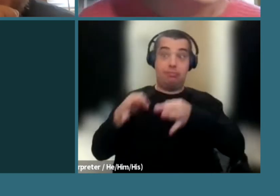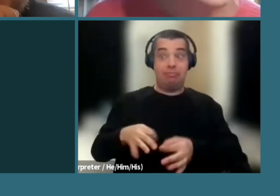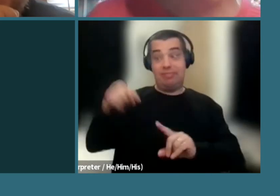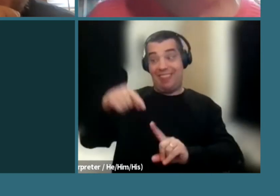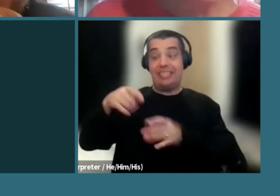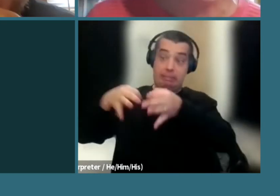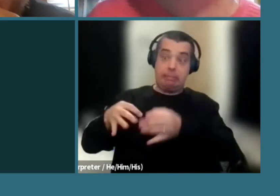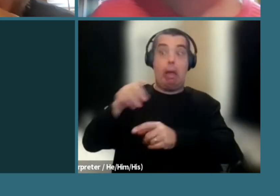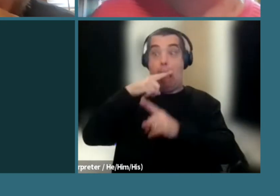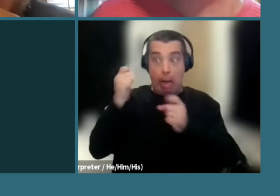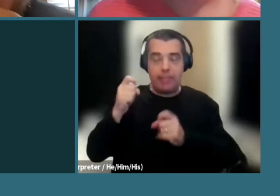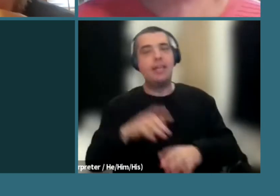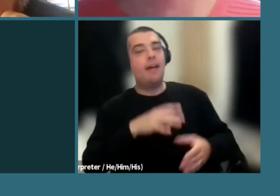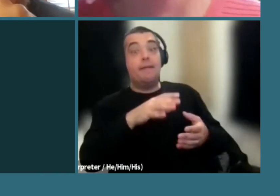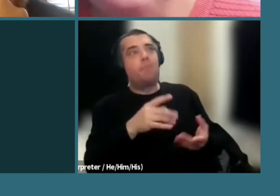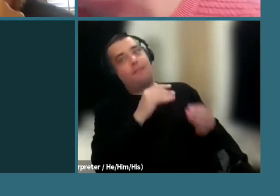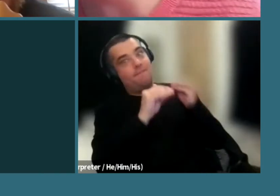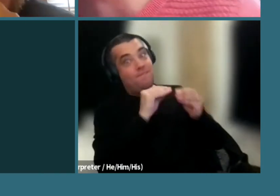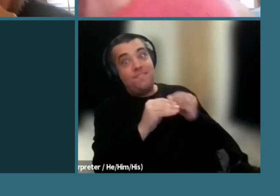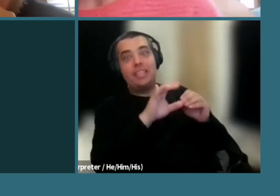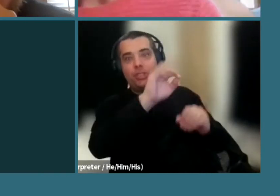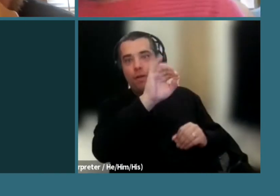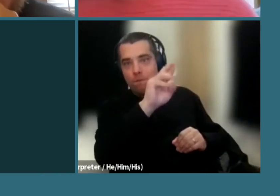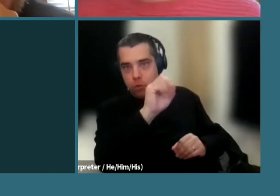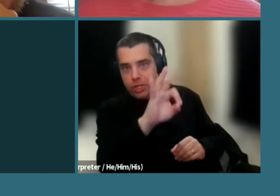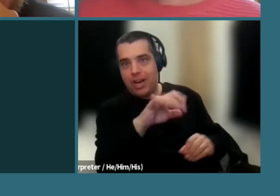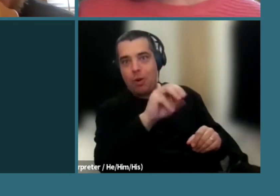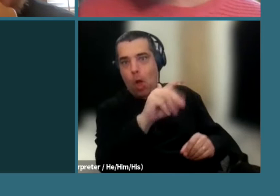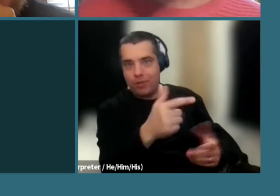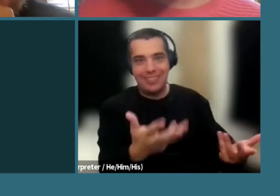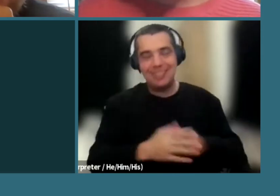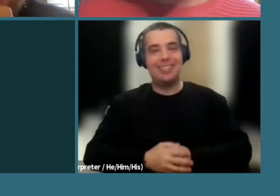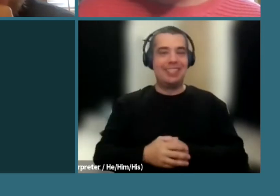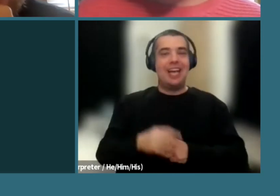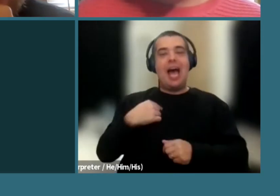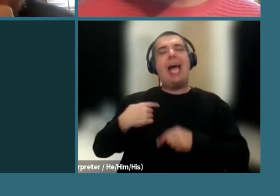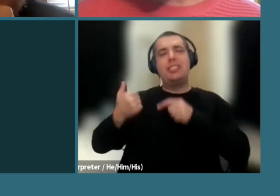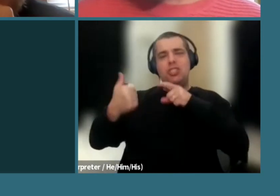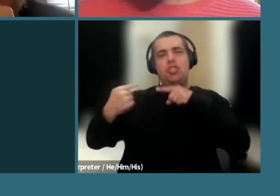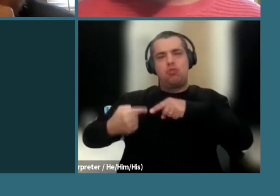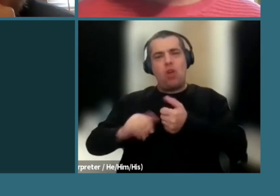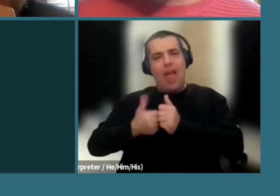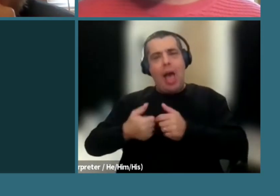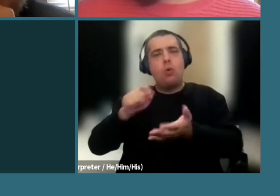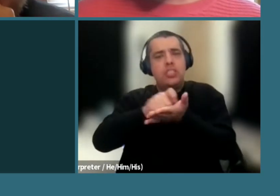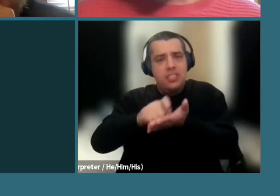Fix up your fridge, Walgreens. [Ashleigh] - I struggled with how to describe it as being like to let the person draw their